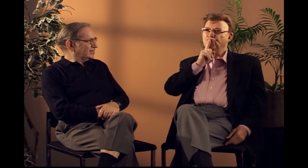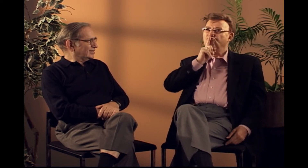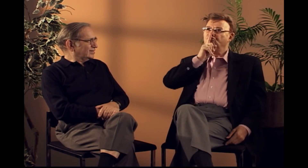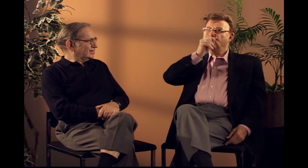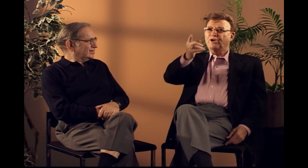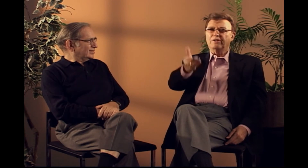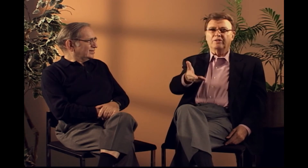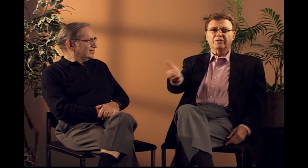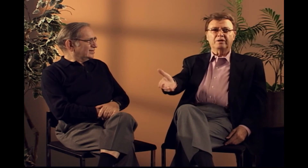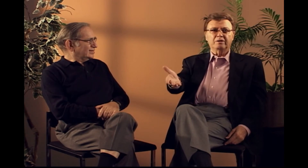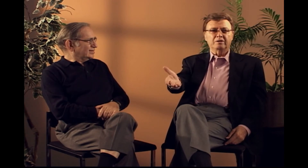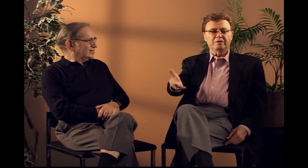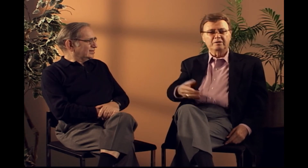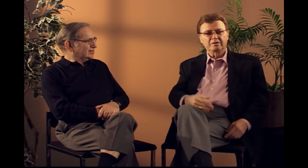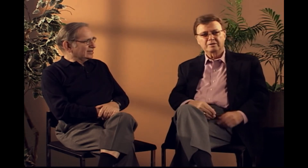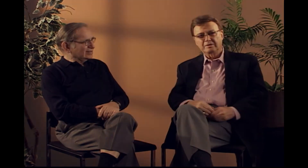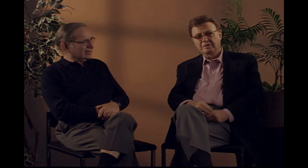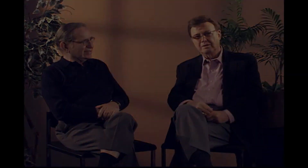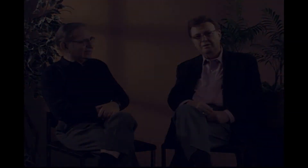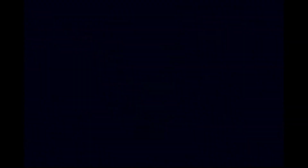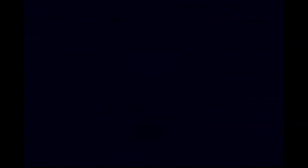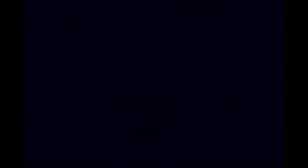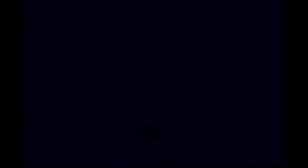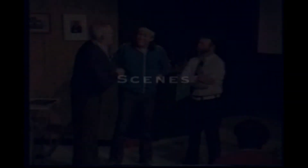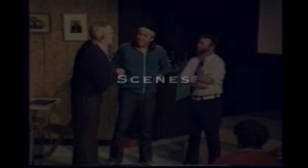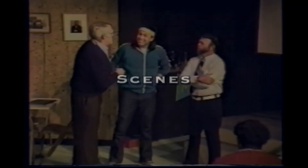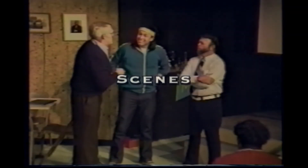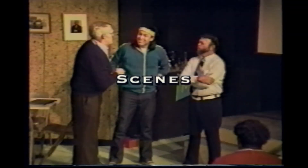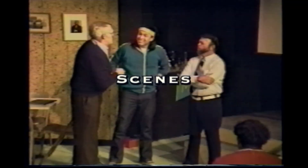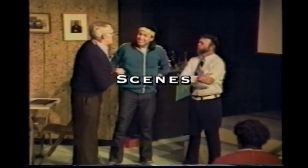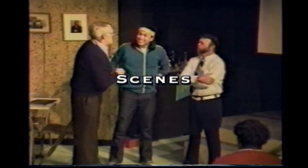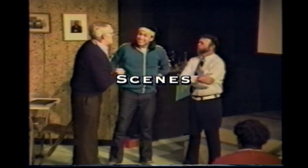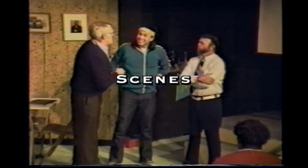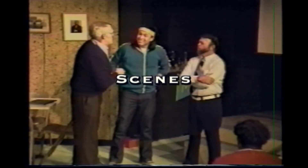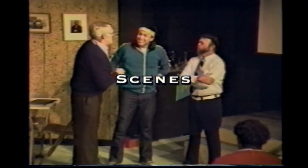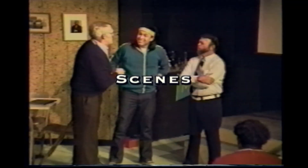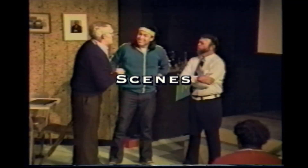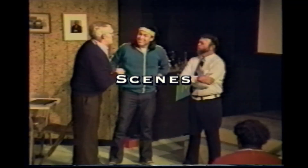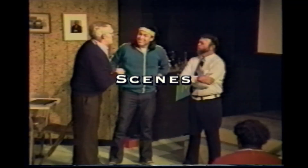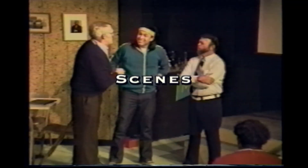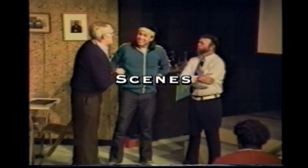They thought it was so believable. They thought it was the real thing.